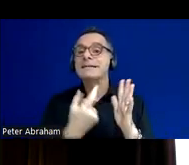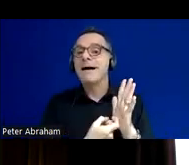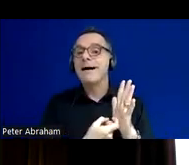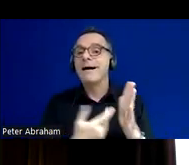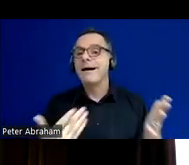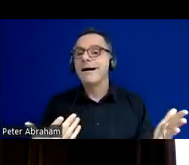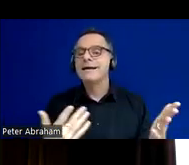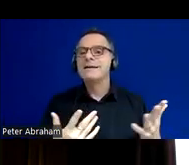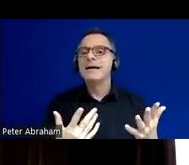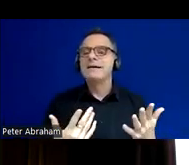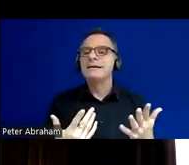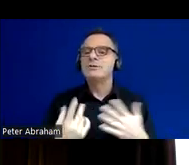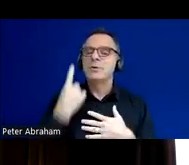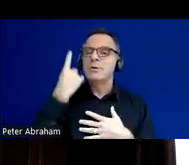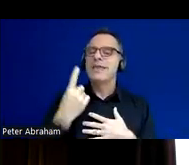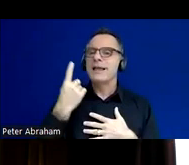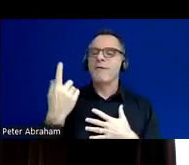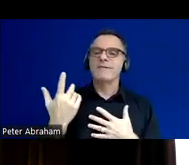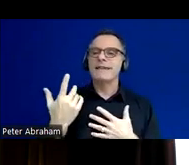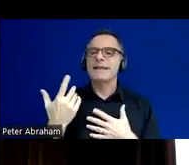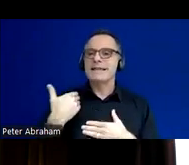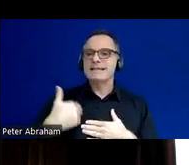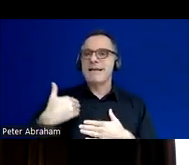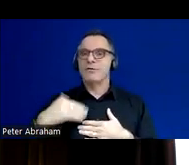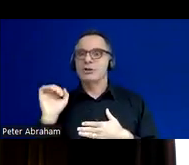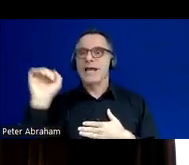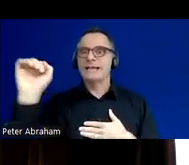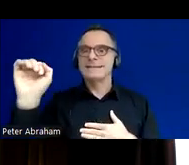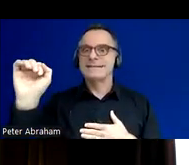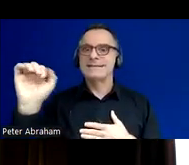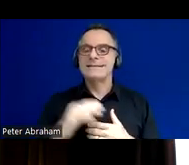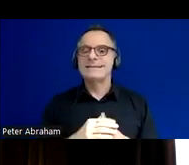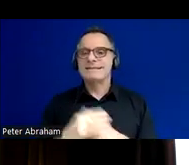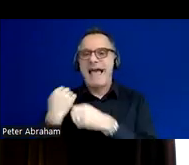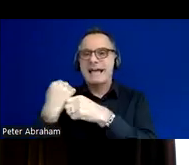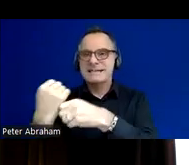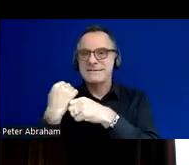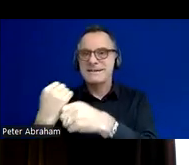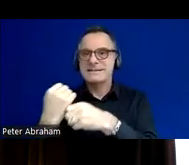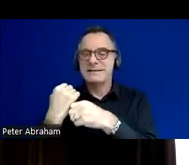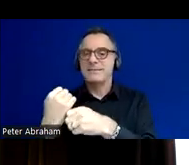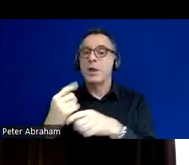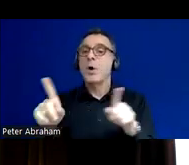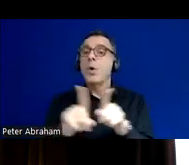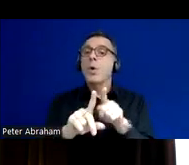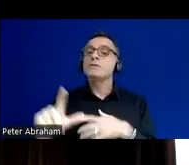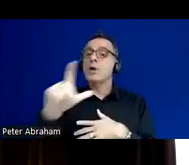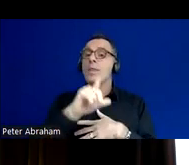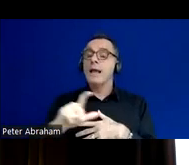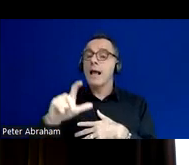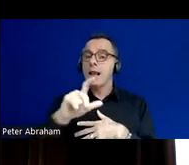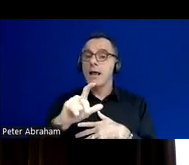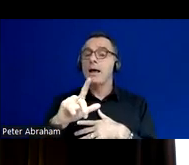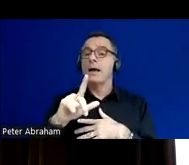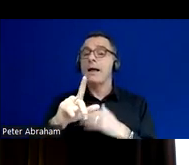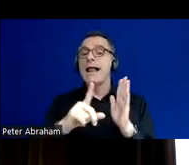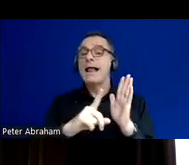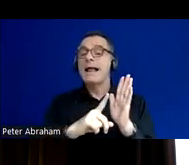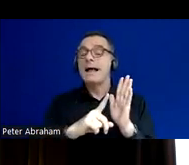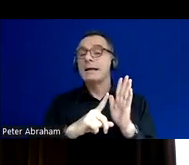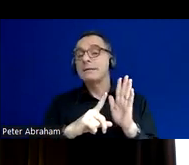suffragette activism and, I think also, it was in response to comments on feminism that were not